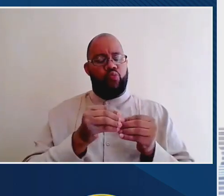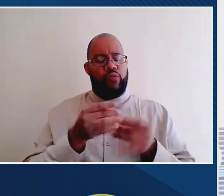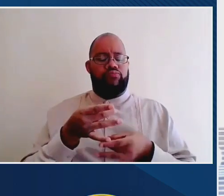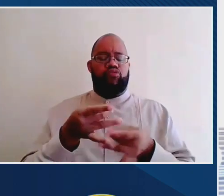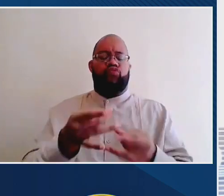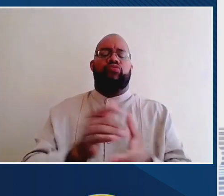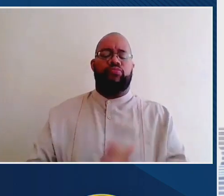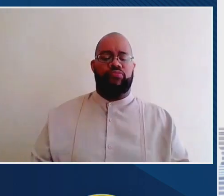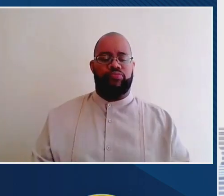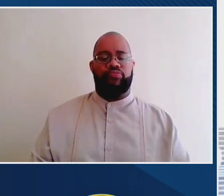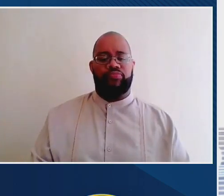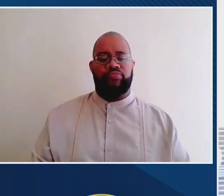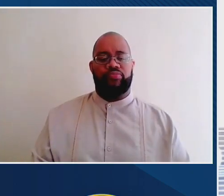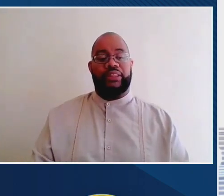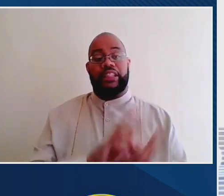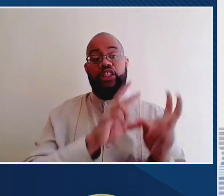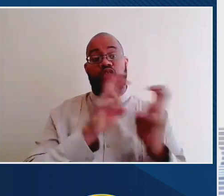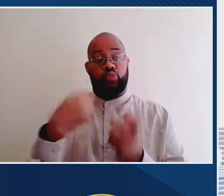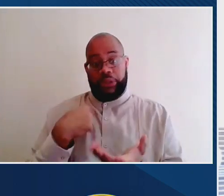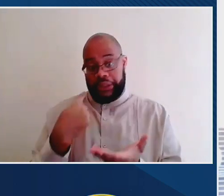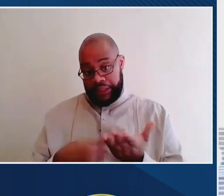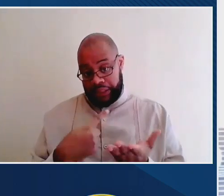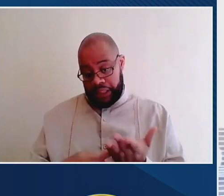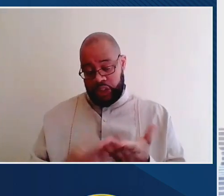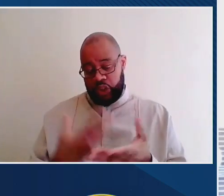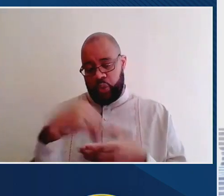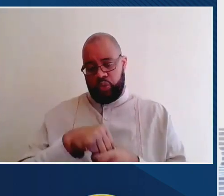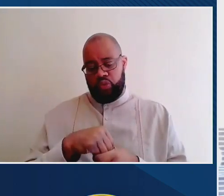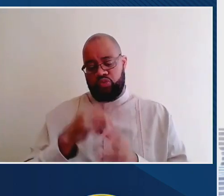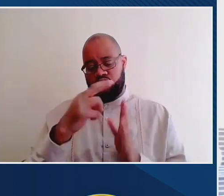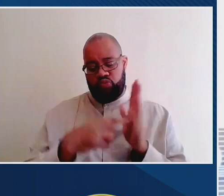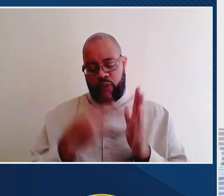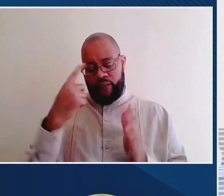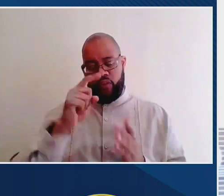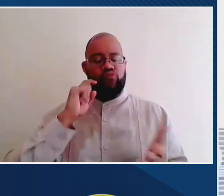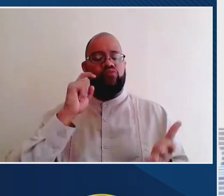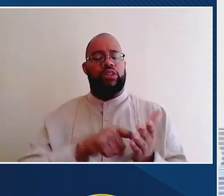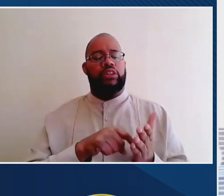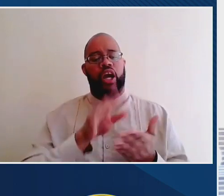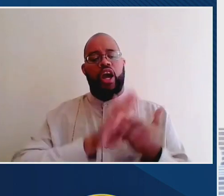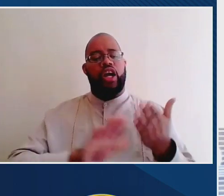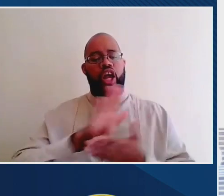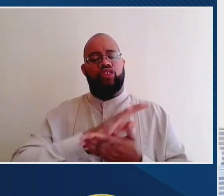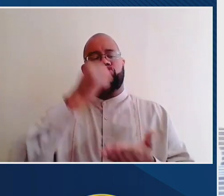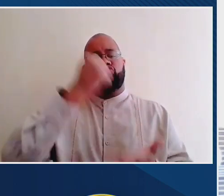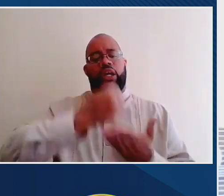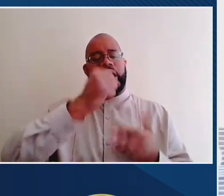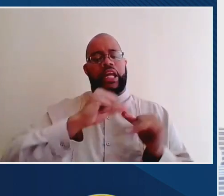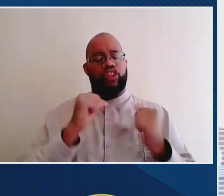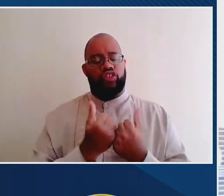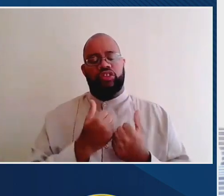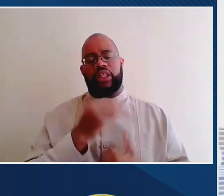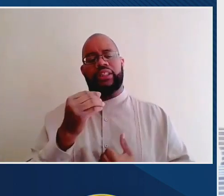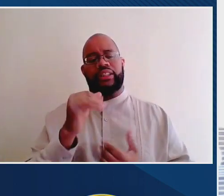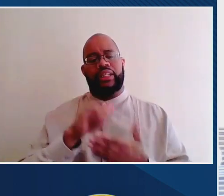The issues we will be discussing include our rules for recognizing college accrediting agencies and the procedures they must follow.